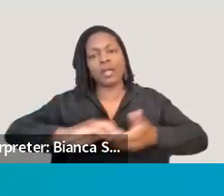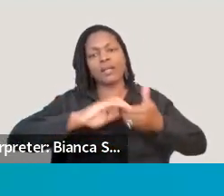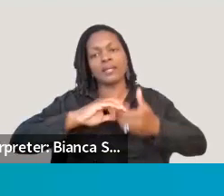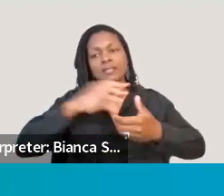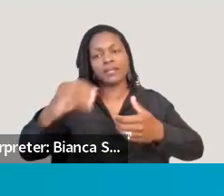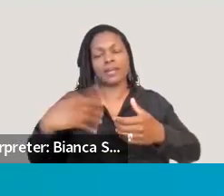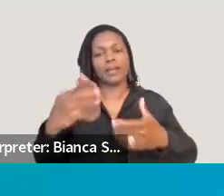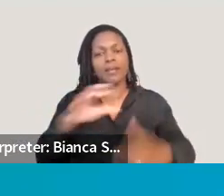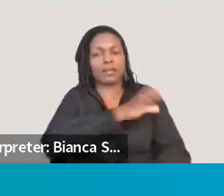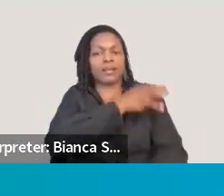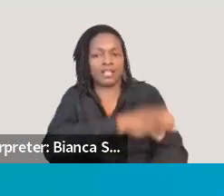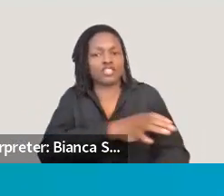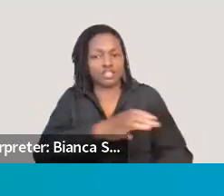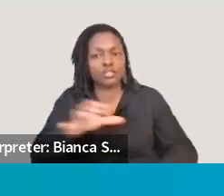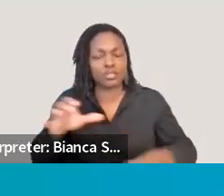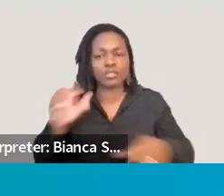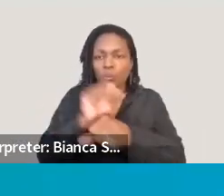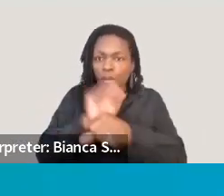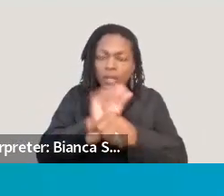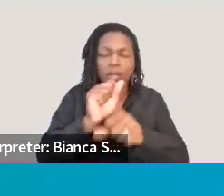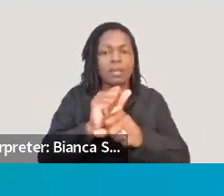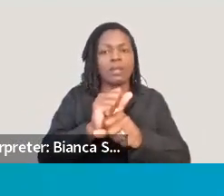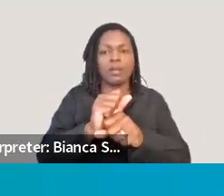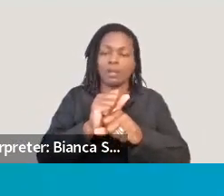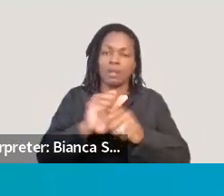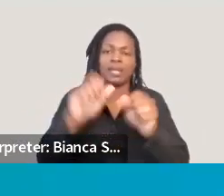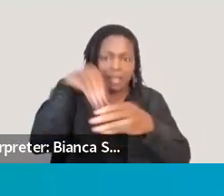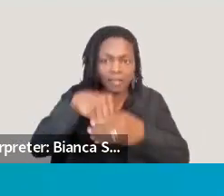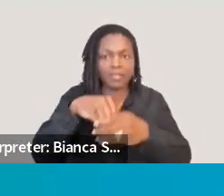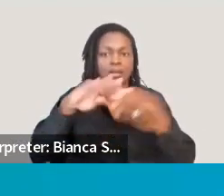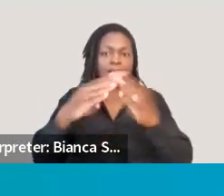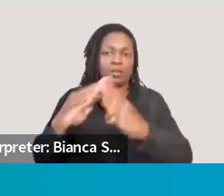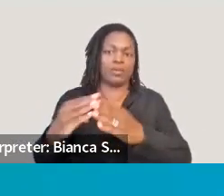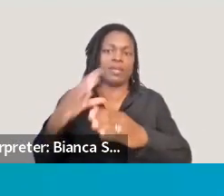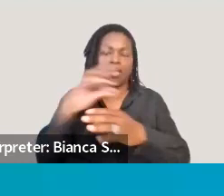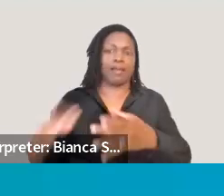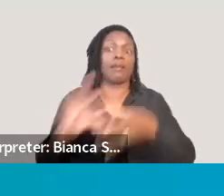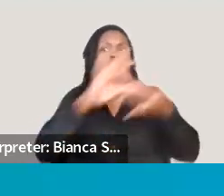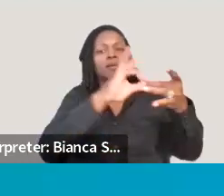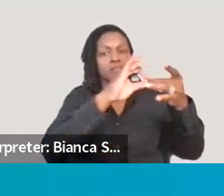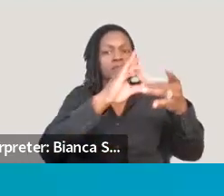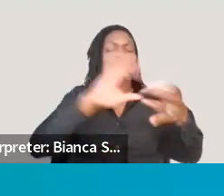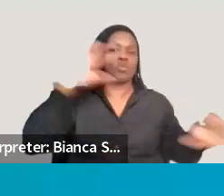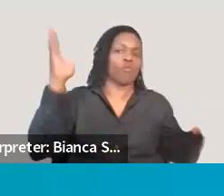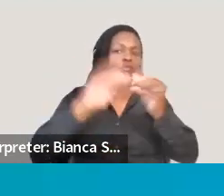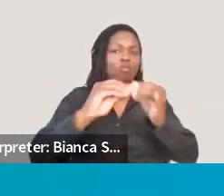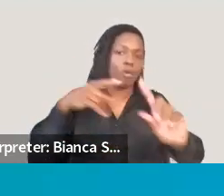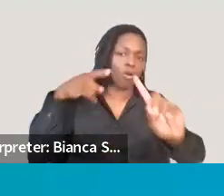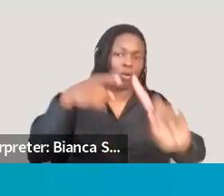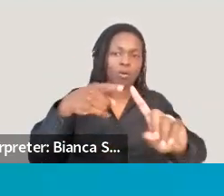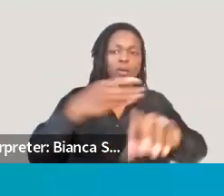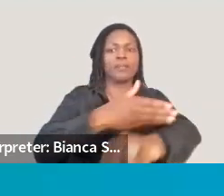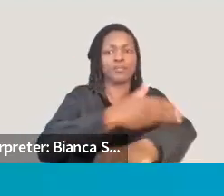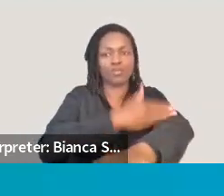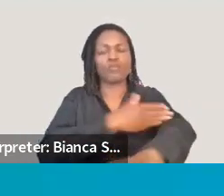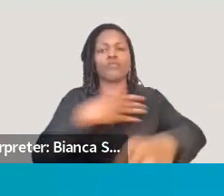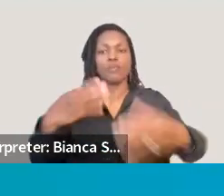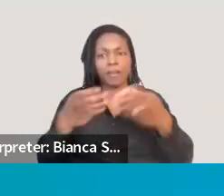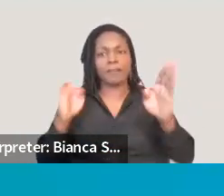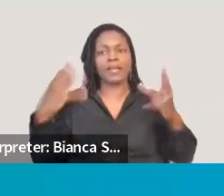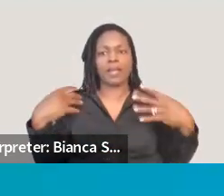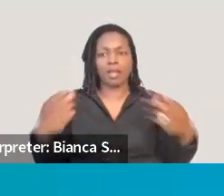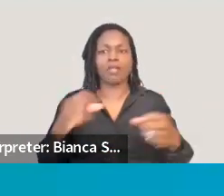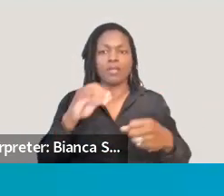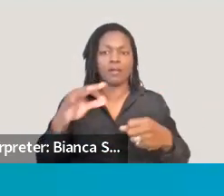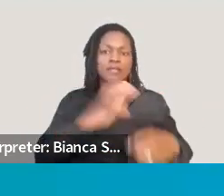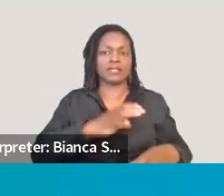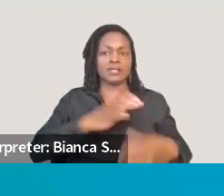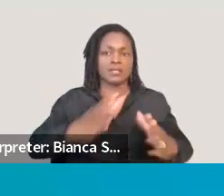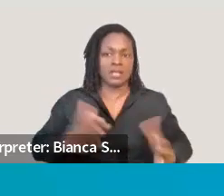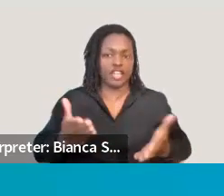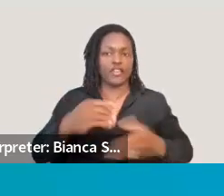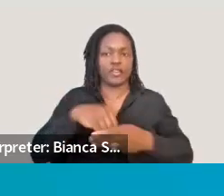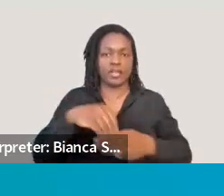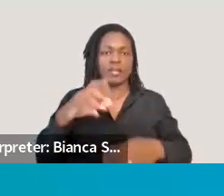That are doing the community work and connecting that to the overall goal. To help improve the health and public health of our citizens in Louisiana.